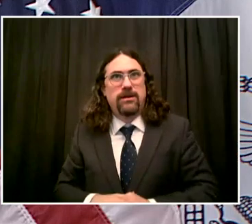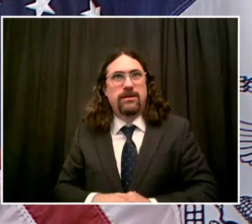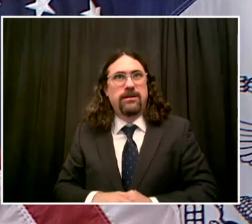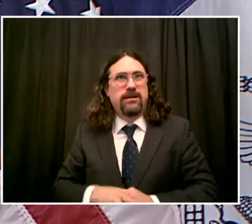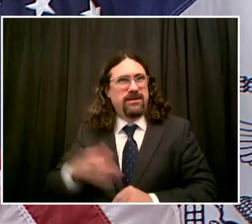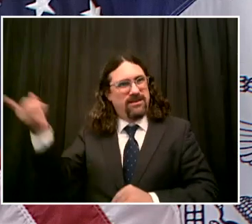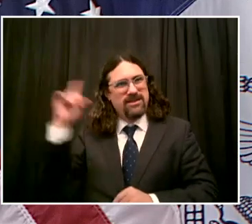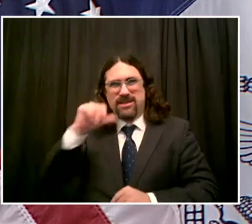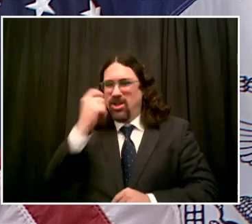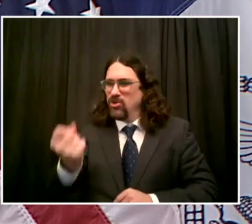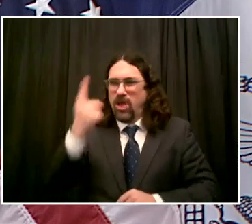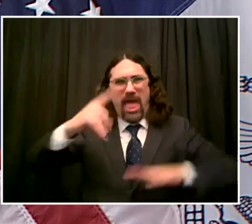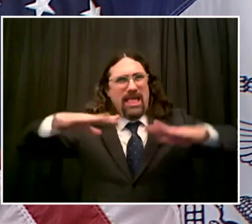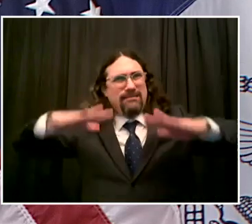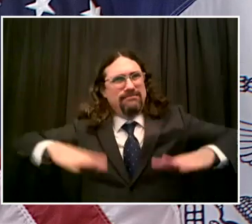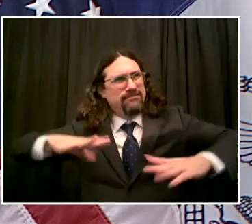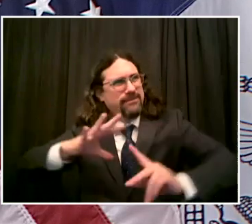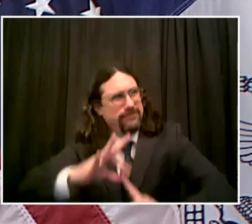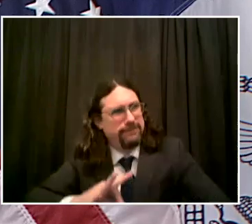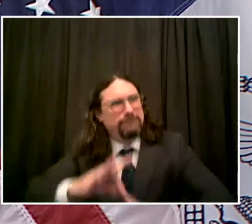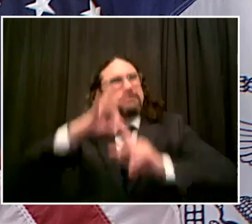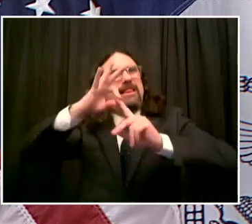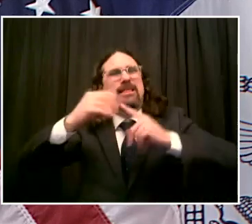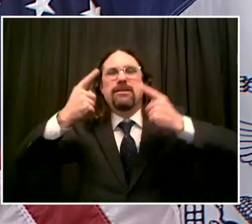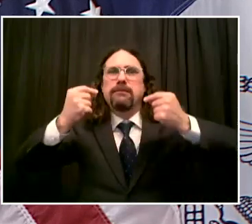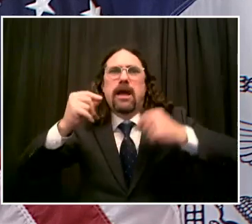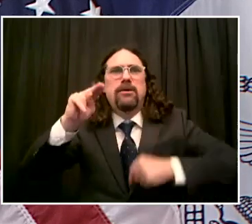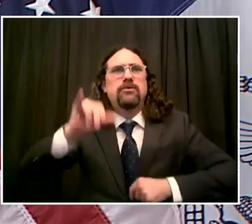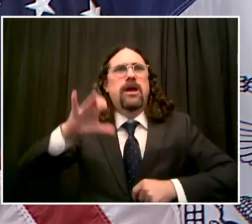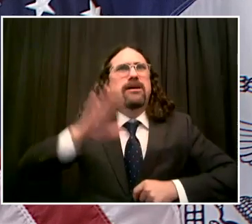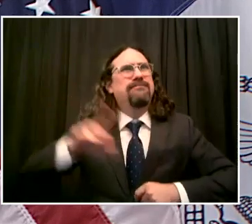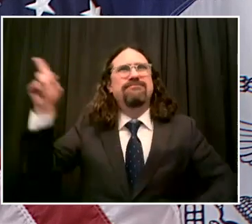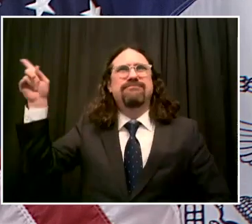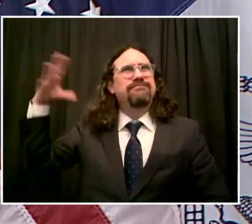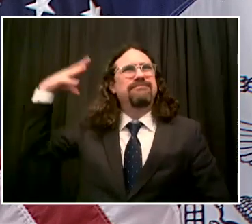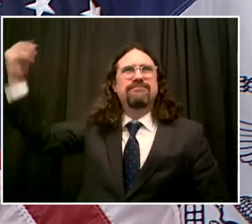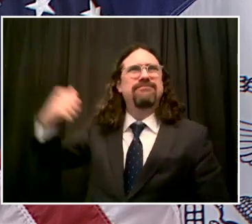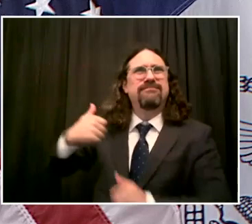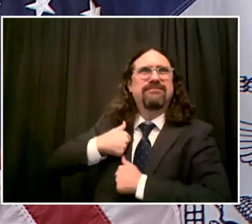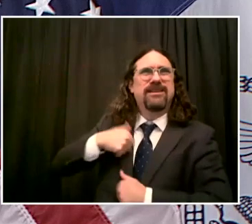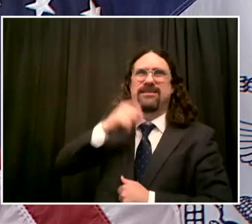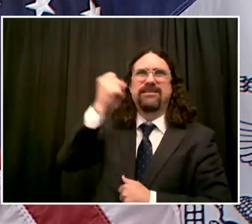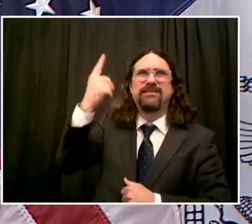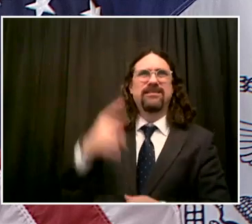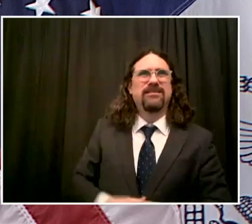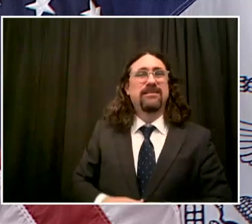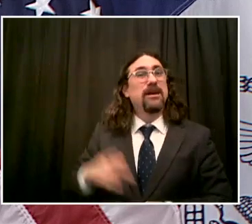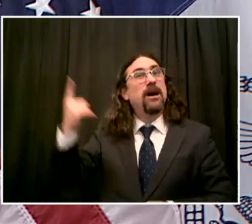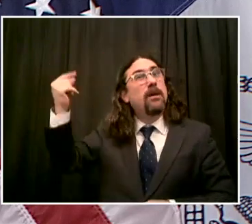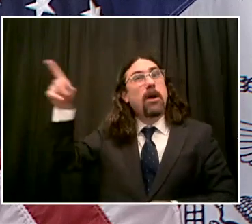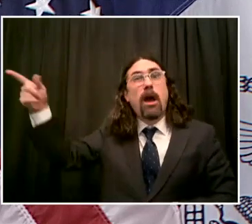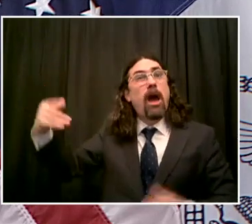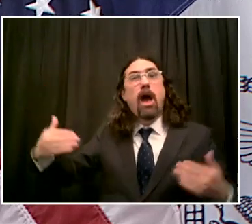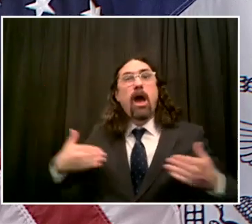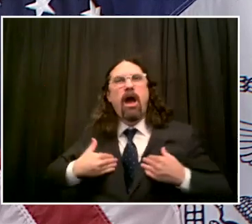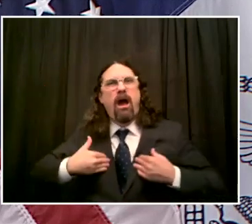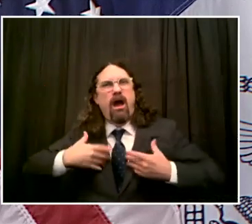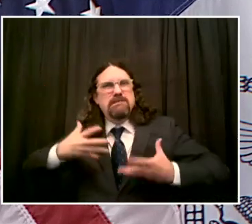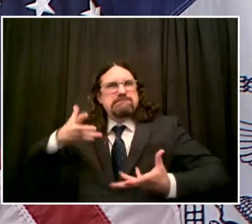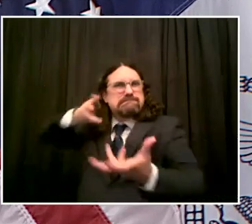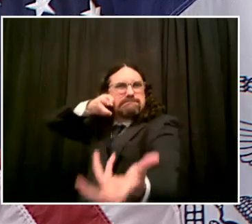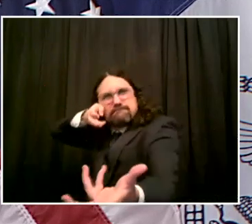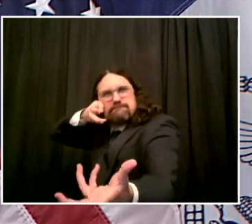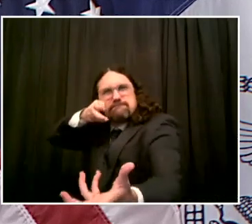WE AVHE NOT HAD LOSS OF LIFE.